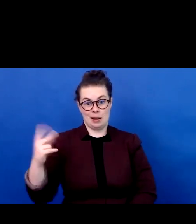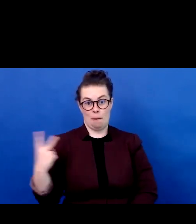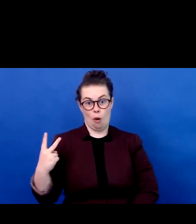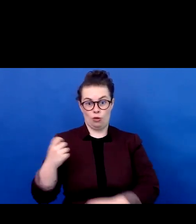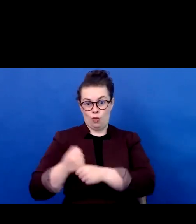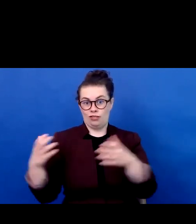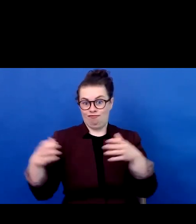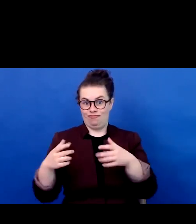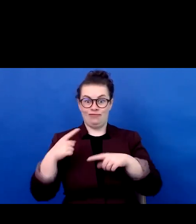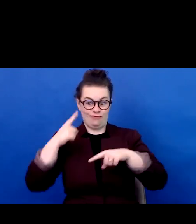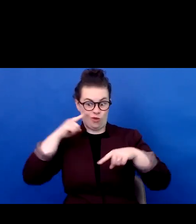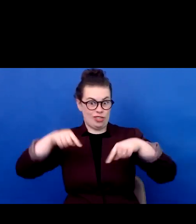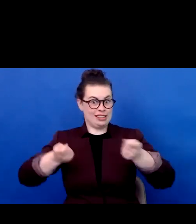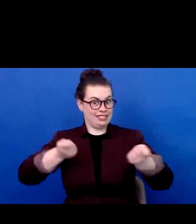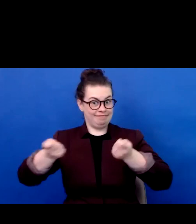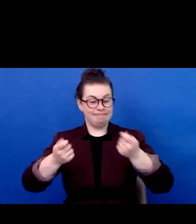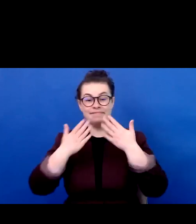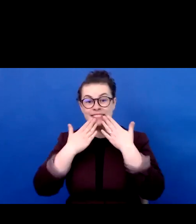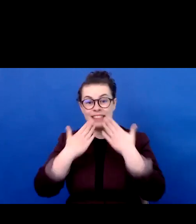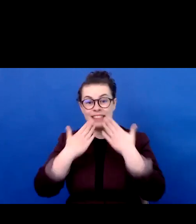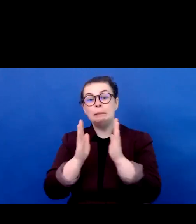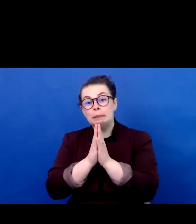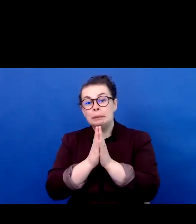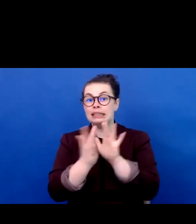everyone please stay in touch with the stakeholder group with disabilities